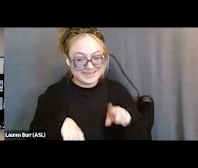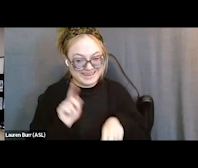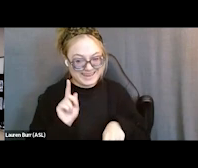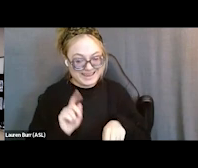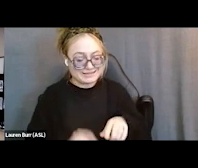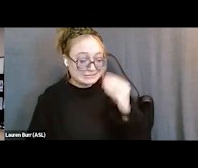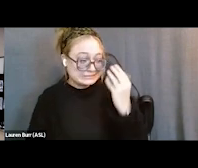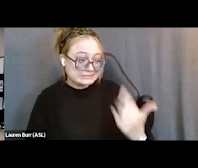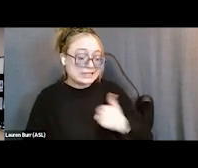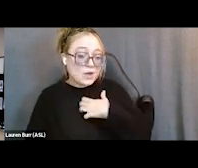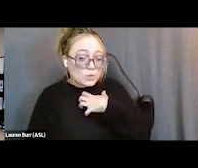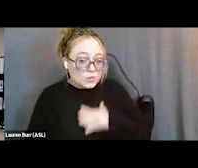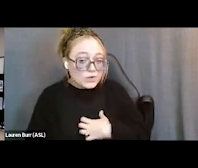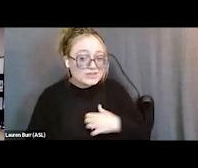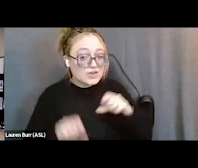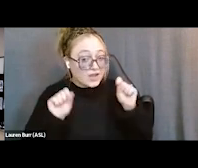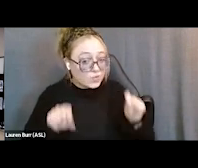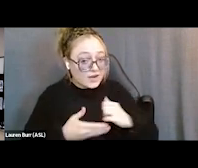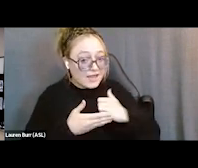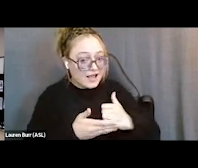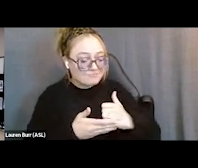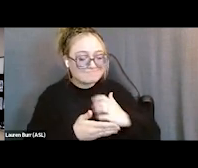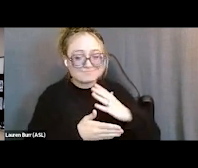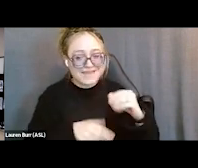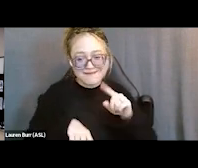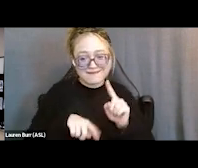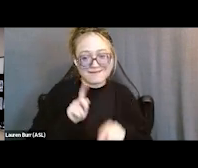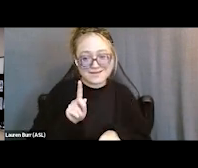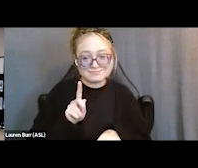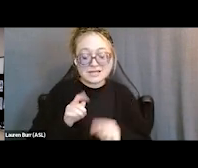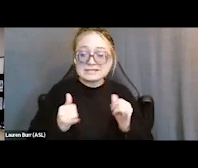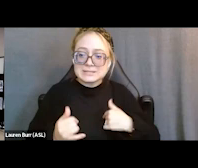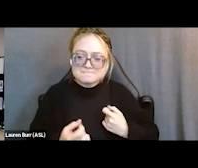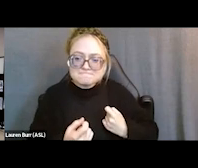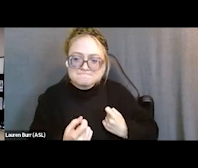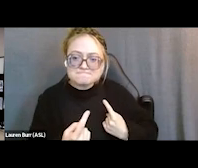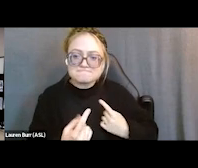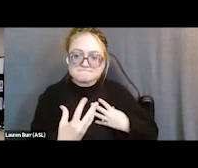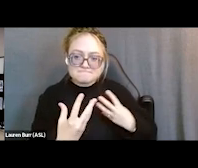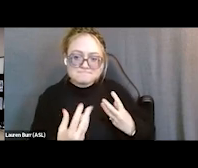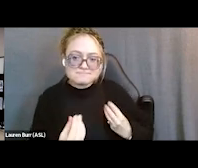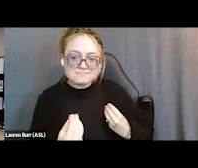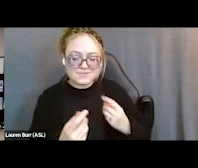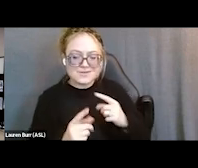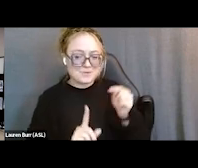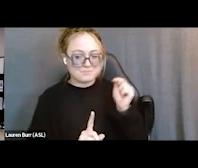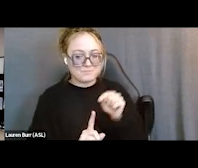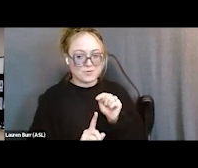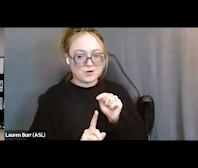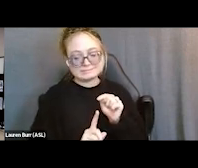you and I can't, right? So it's still empathic and getting, you know, to the point that that's not something that you can help them with.